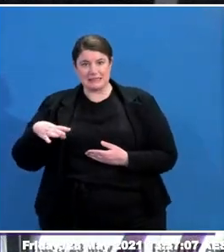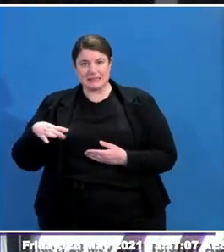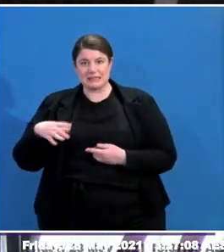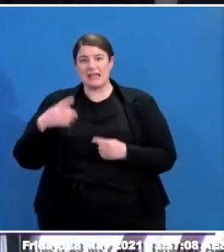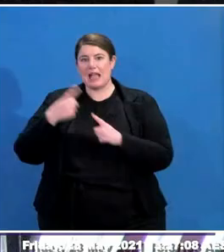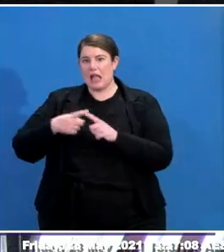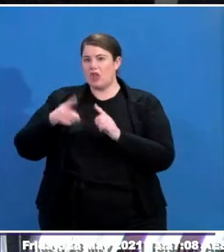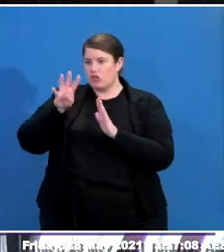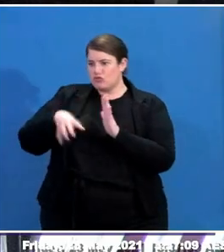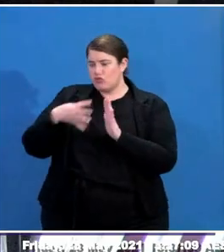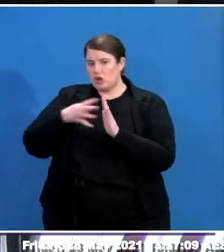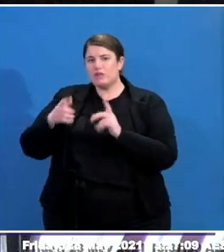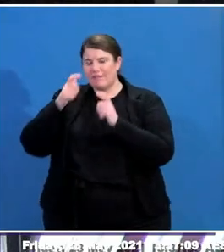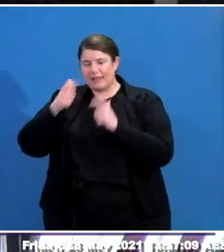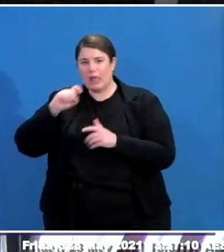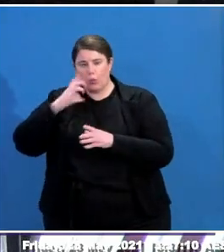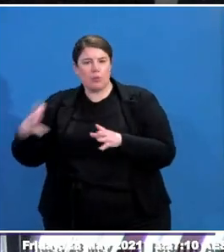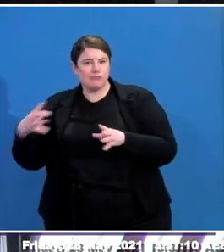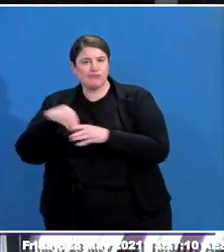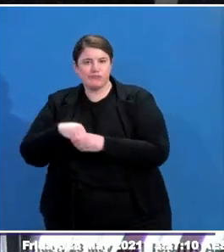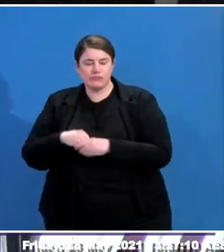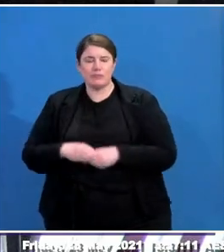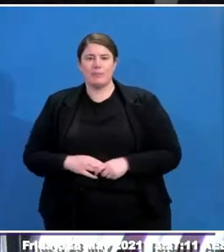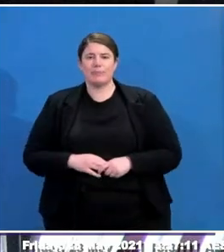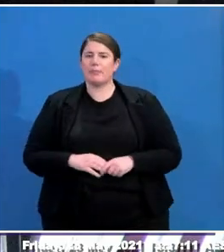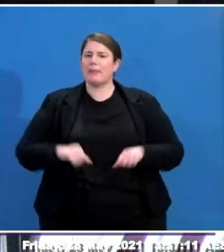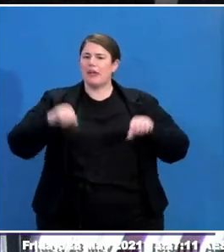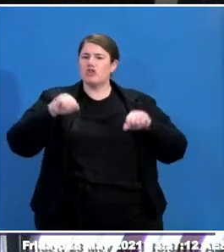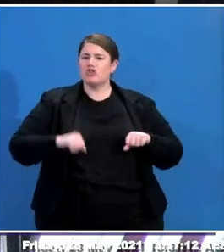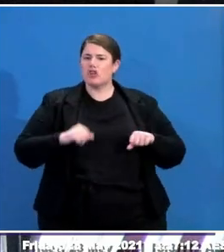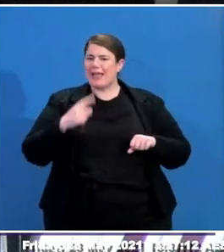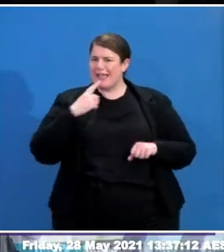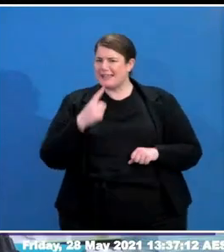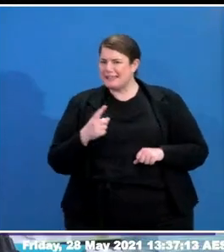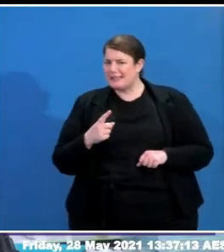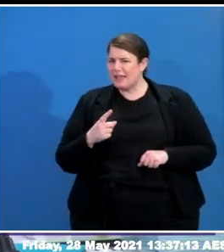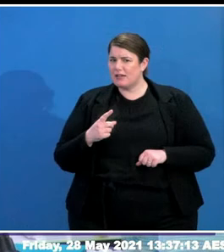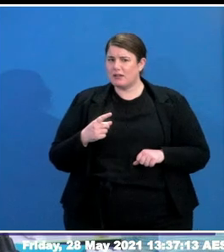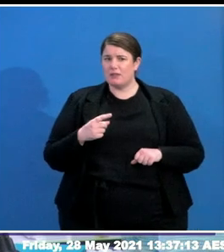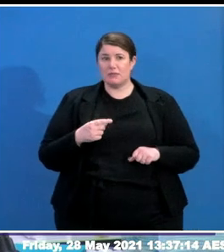roster of care contributes to those individualised supports. Is it to the advantage of the service provider to maximise